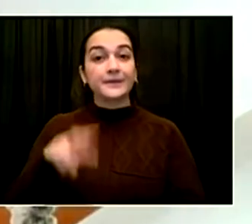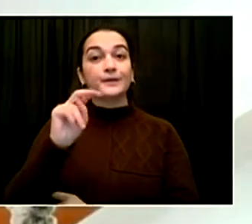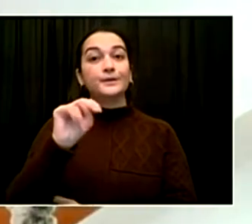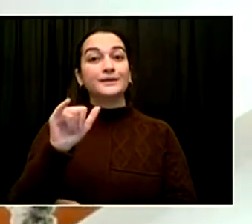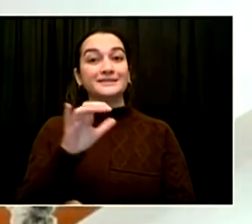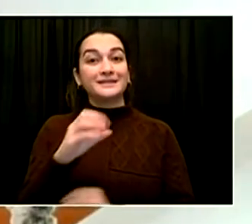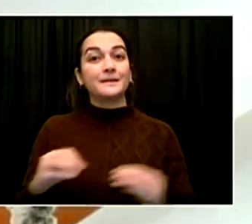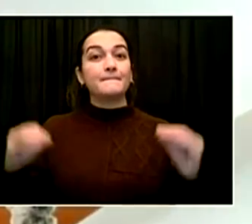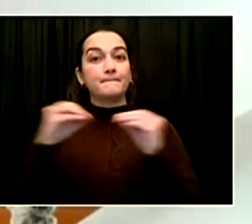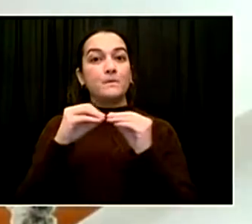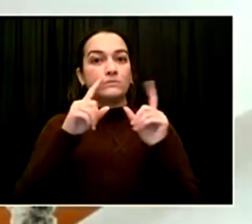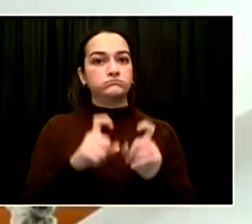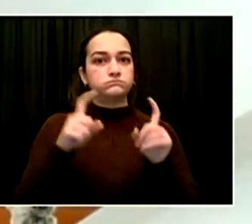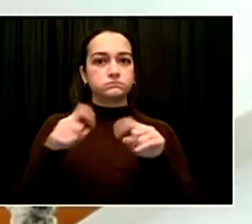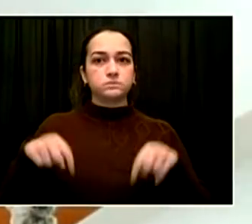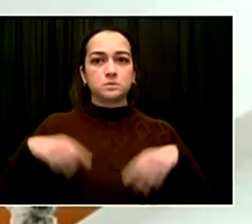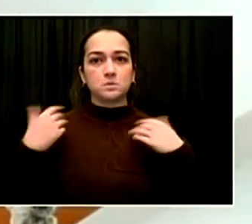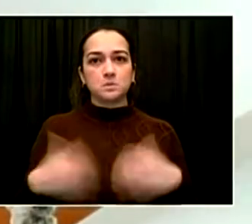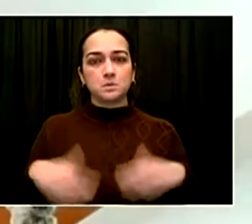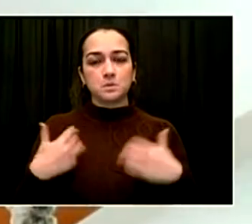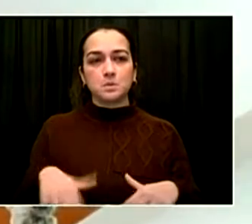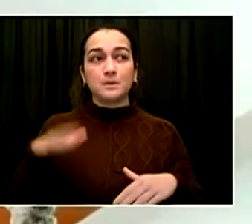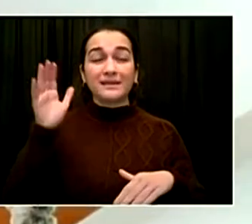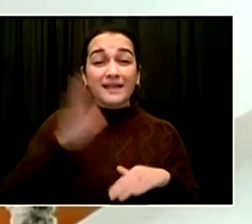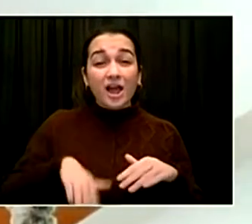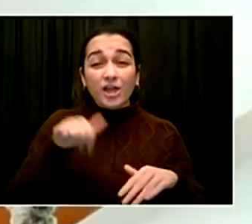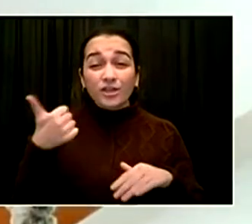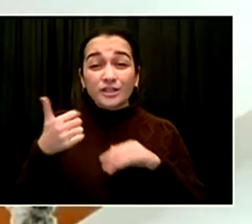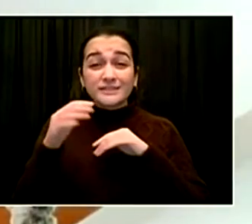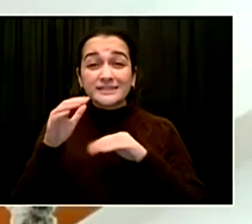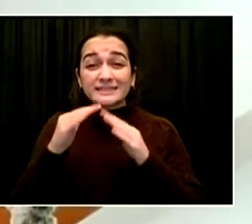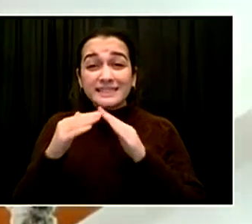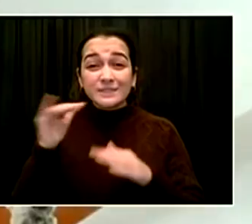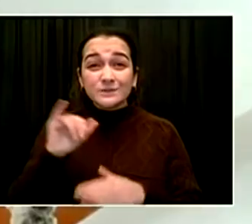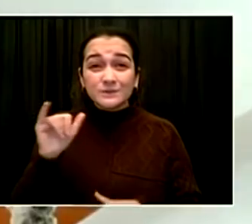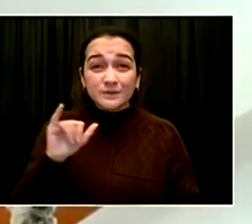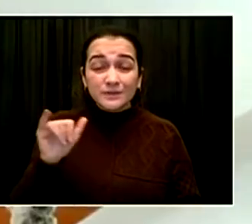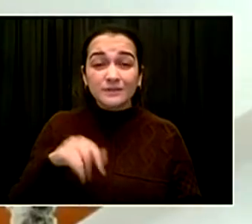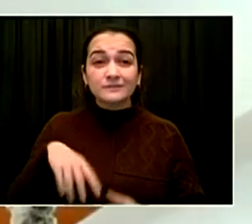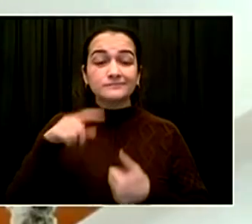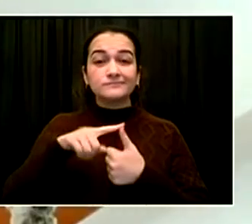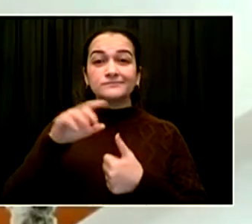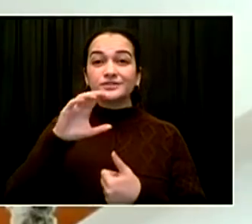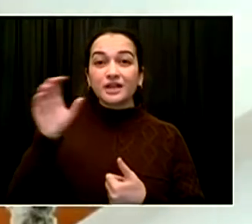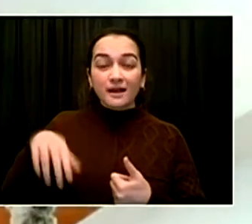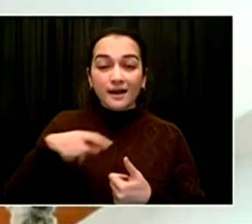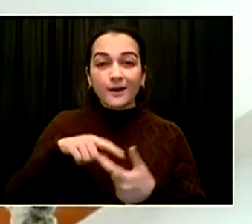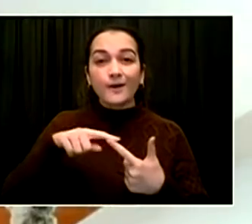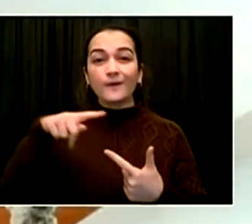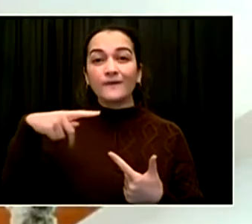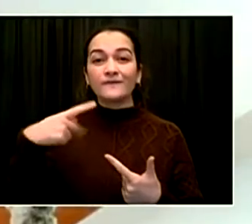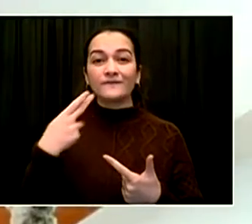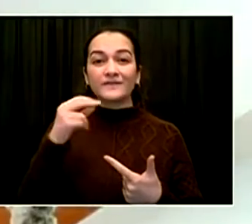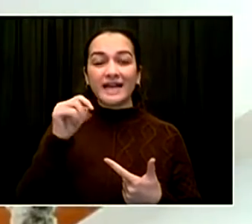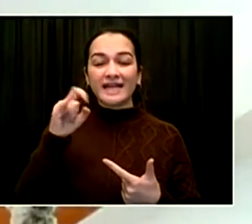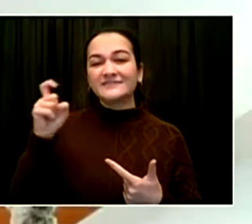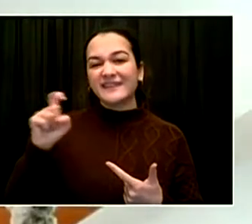WORLD. I THINK THERE ARE ONLY 6 DOING MORE PER CAPITA TESTING THAN WE ARE, AND WE ARE DOING MORE PER